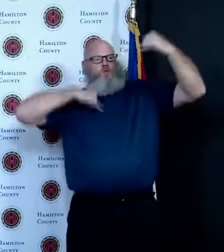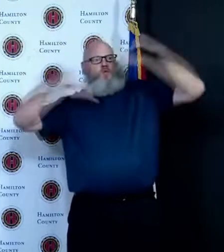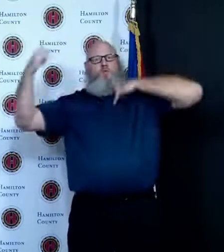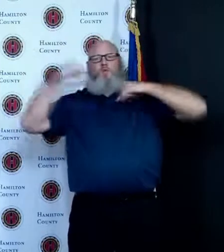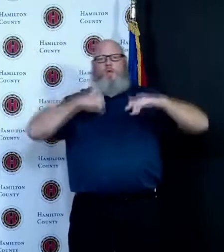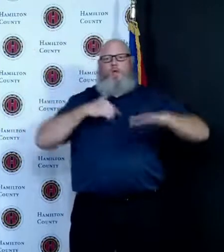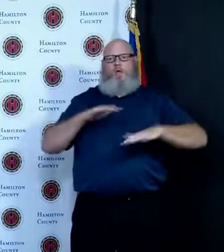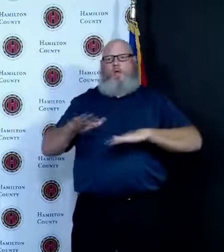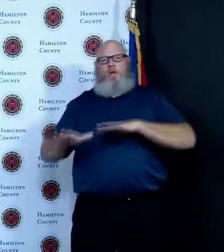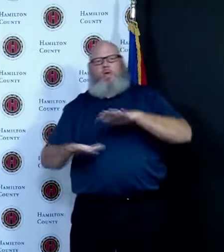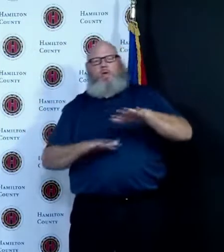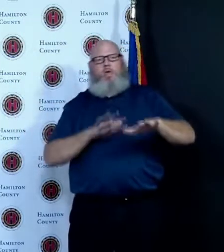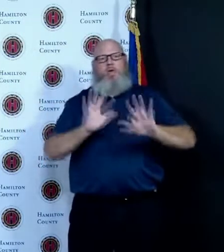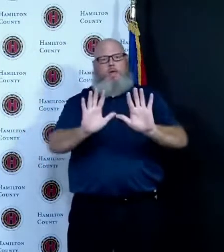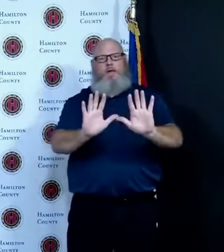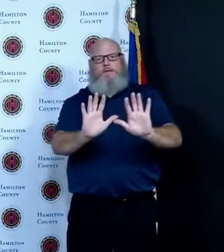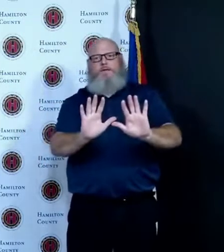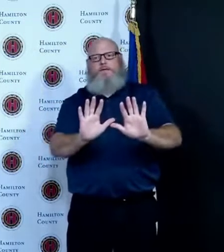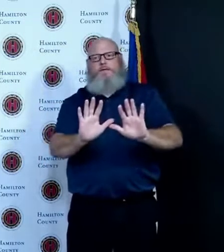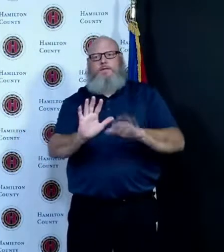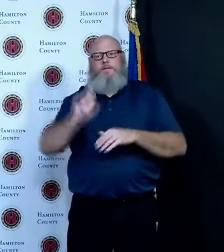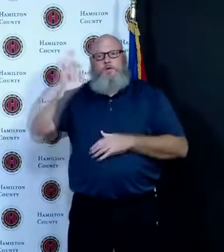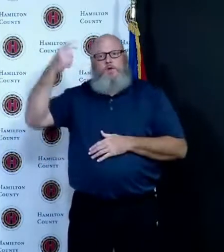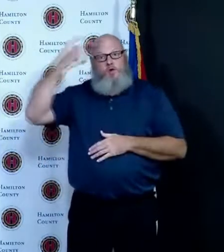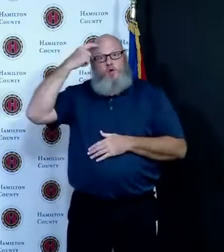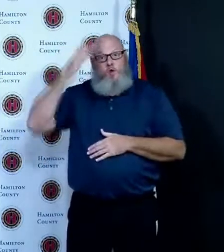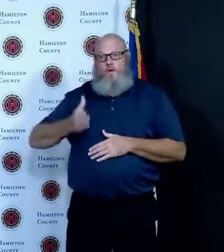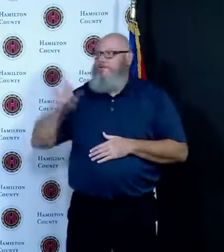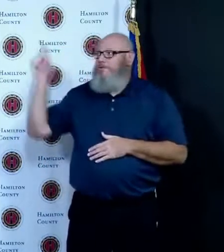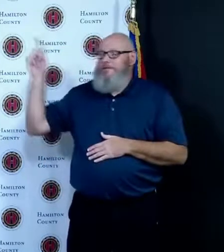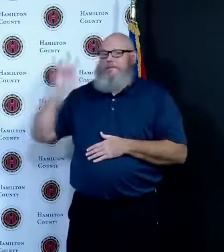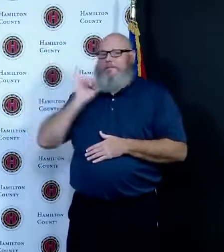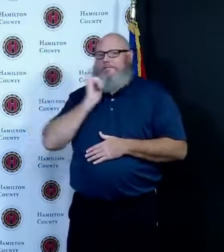that is not achievable here in Hamilton County without the appropriate number of doses and we're